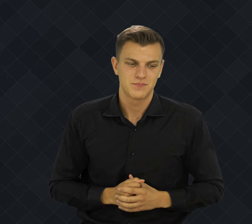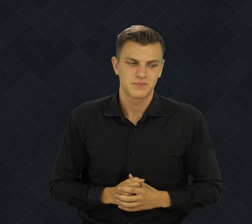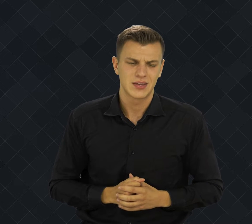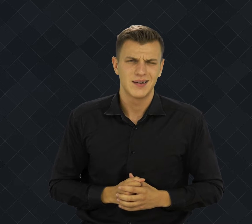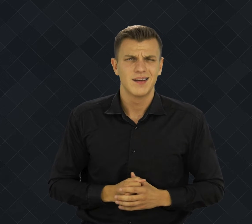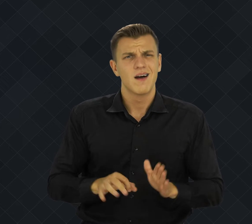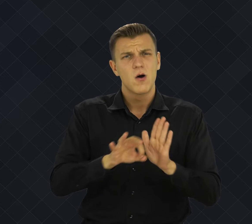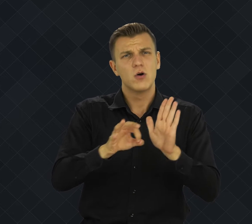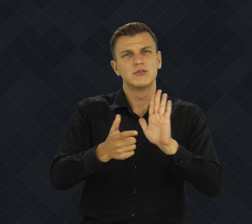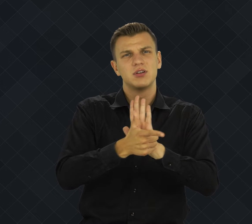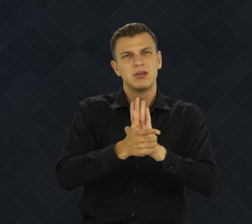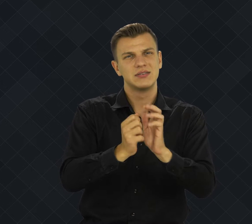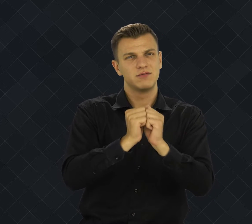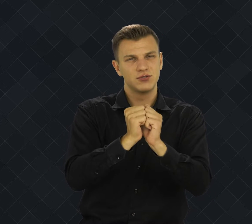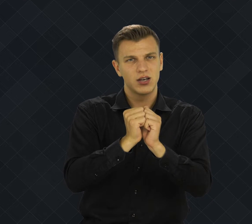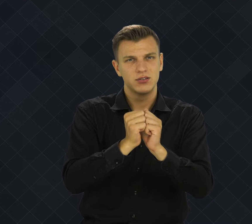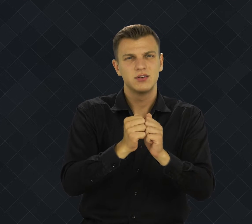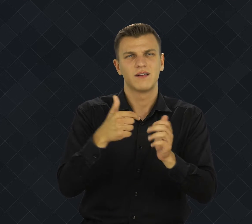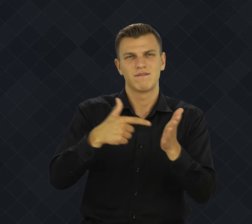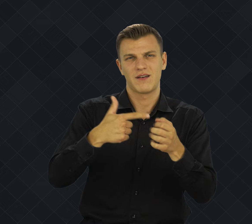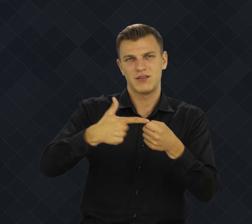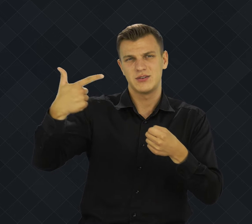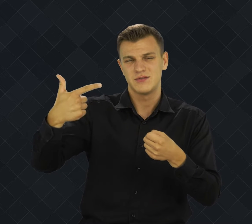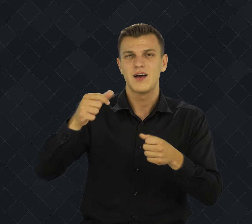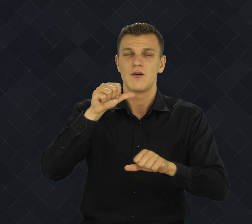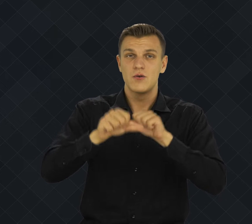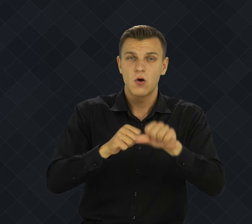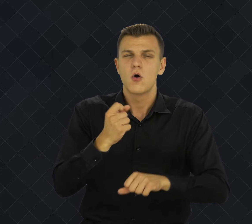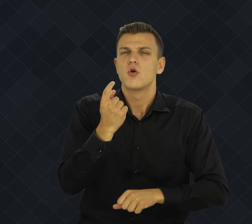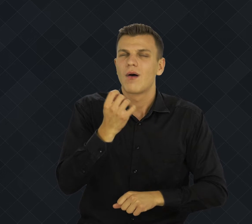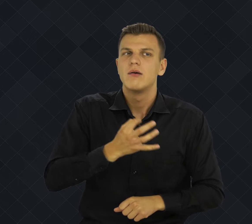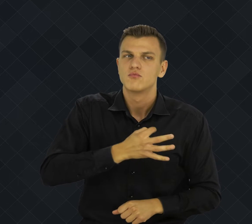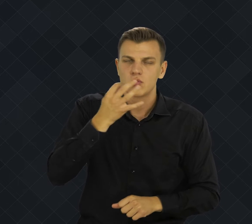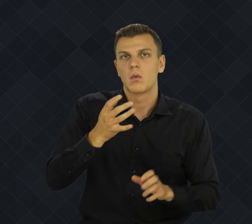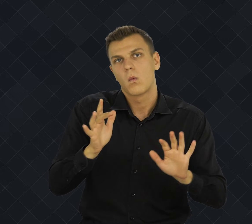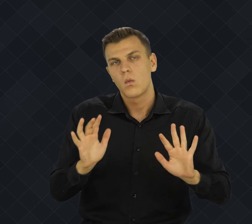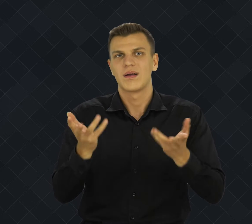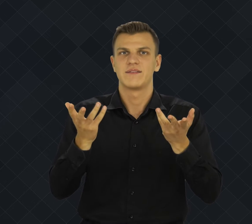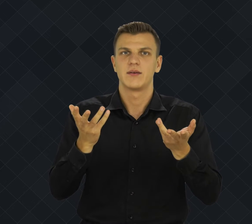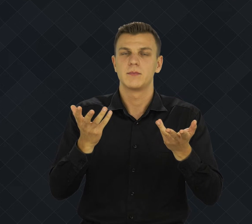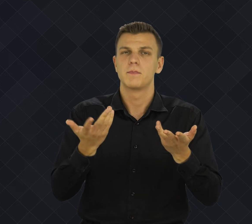It is expected to be easier from September 17, 2022.